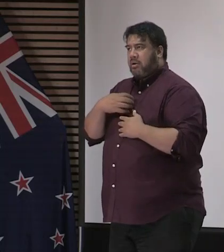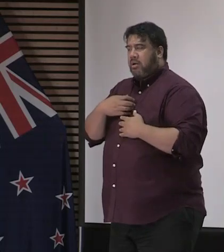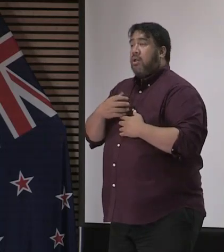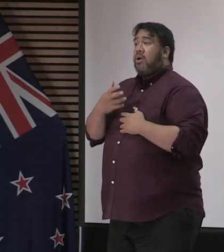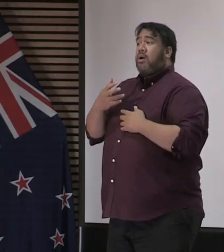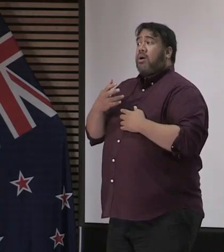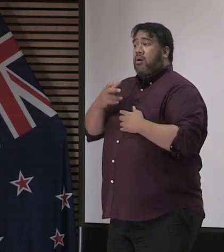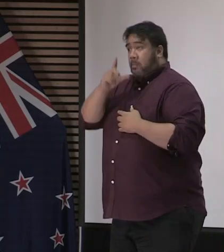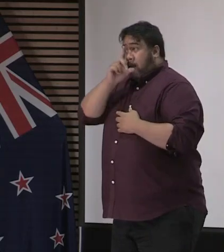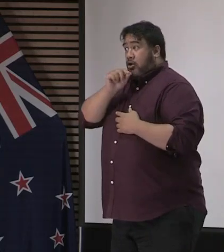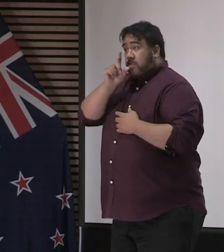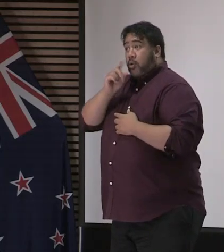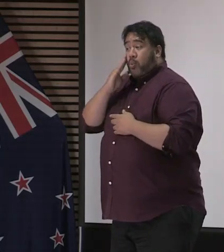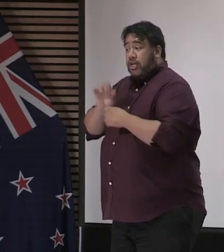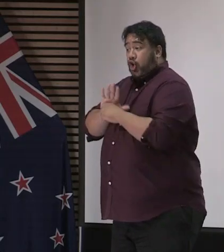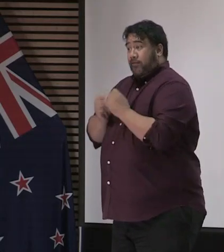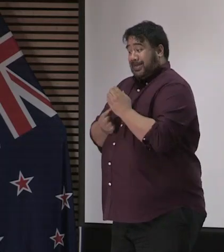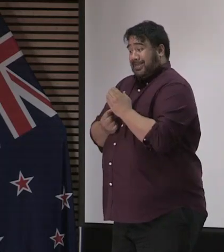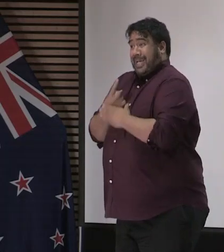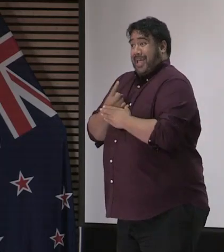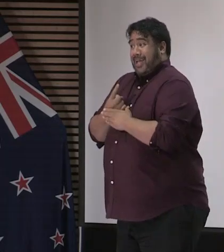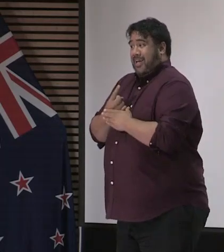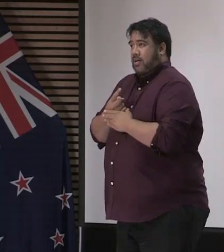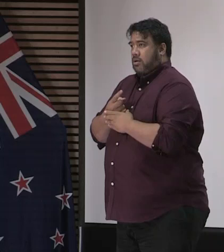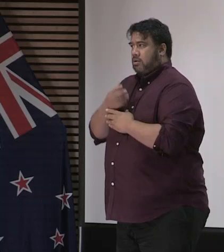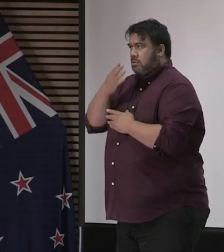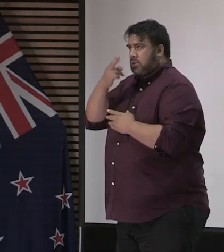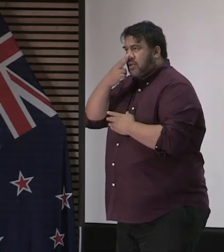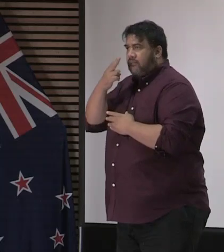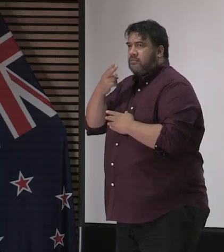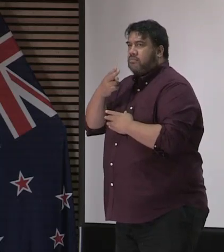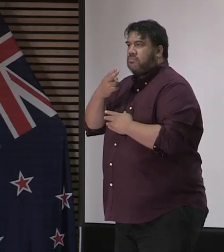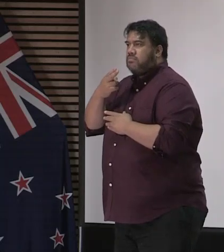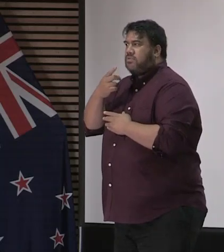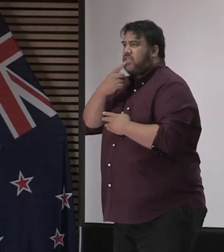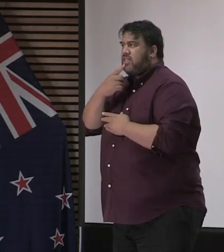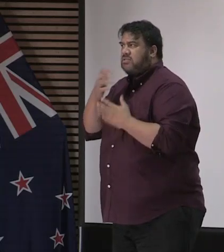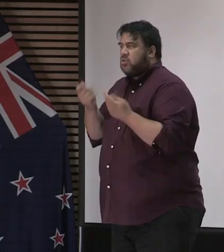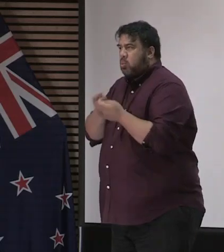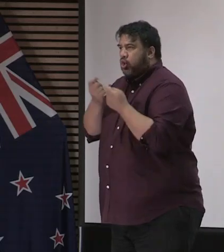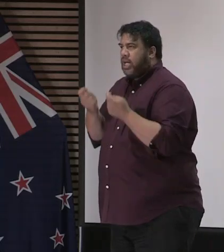which not only seems to be a symptom that people have when they might be developing the illness, but also can continue